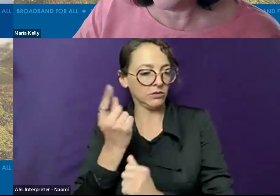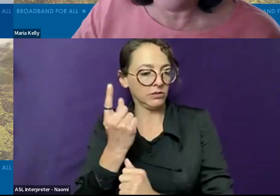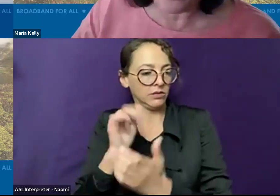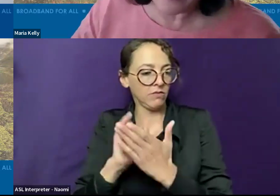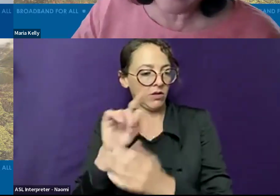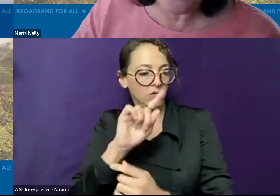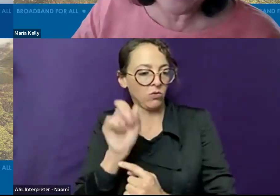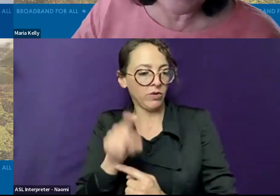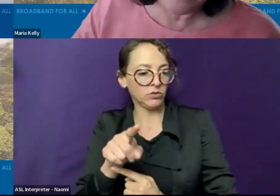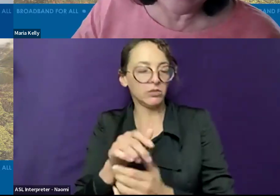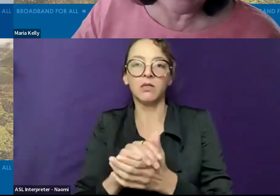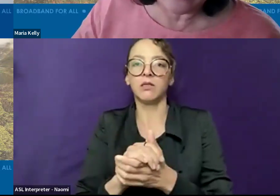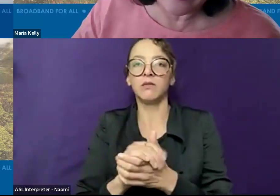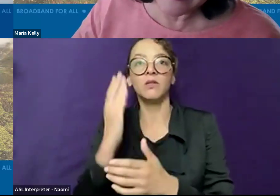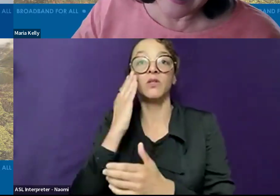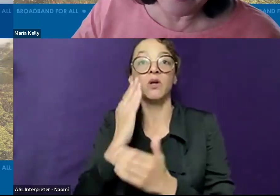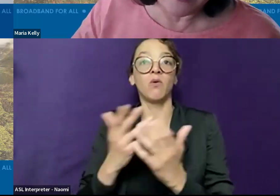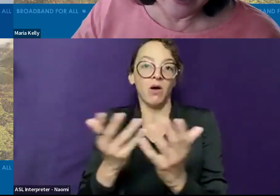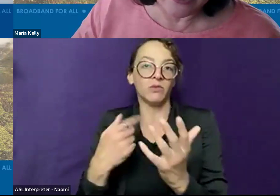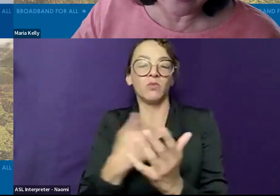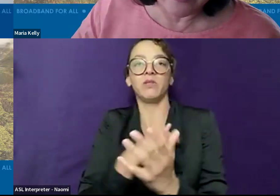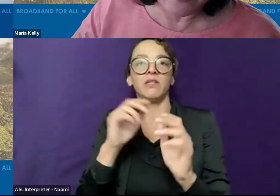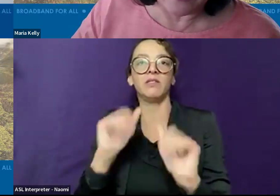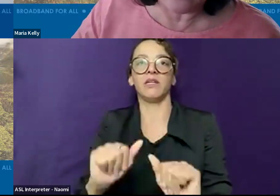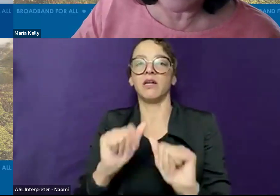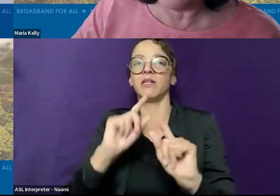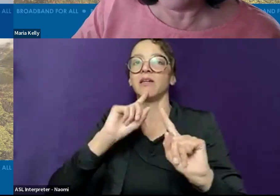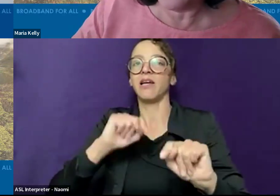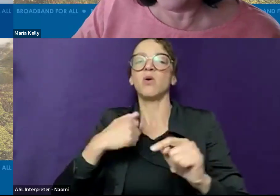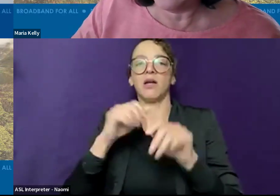It's hard, you know what we can answer it. I can type an answer in response, because it's it is